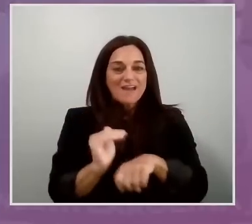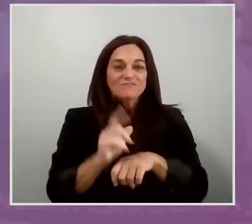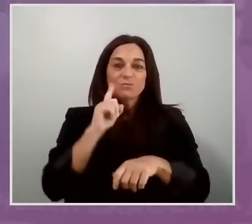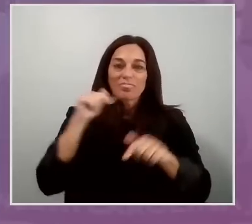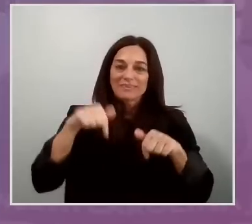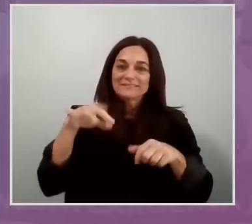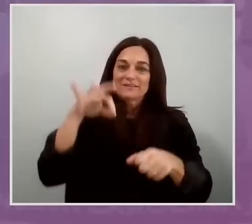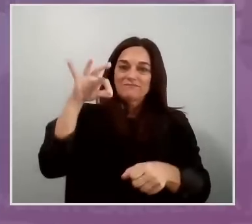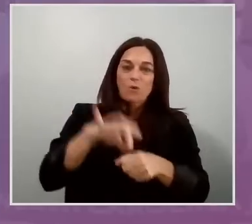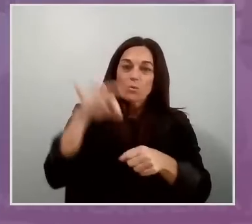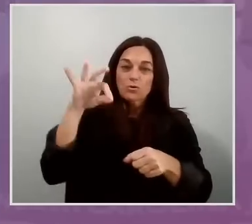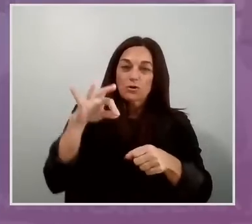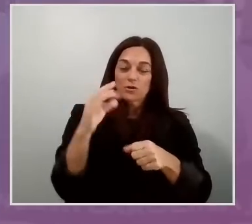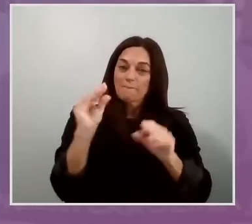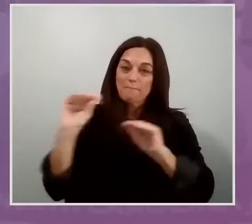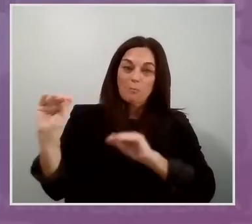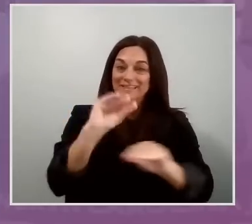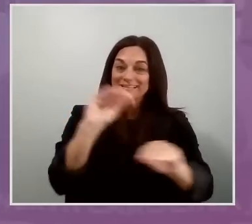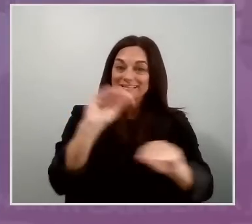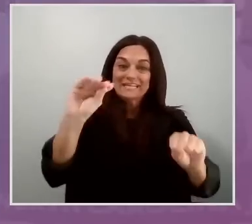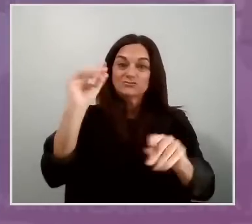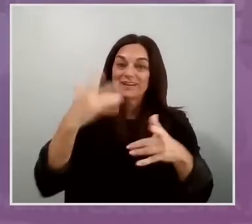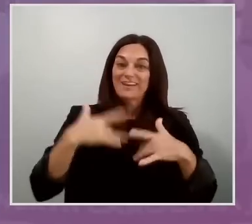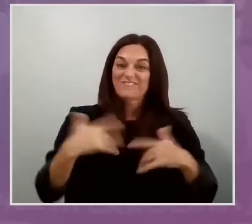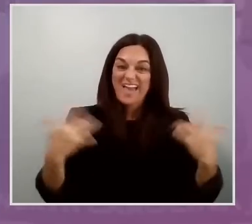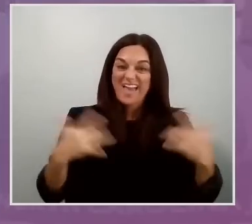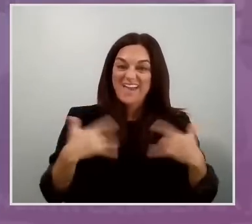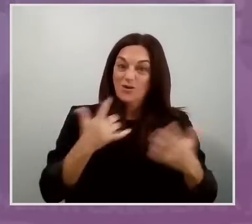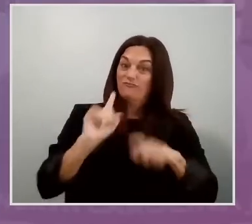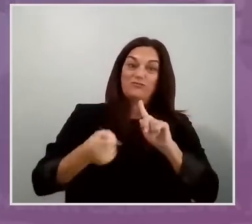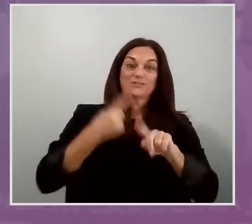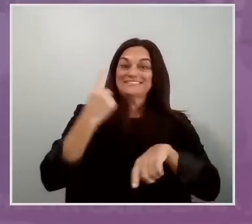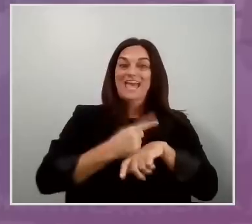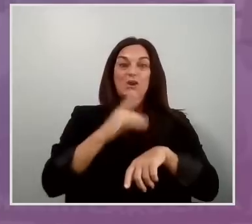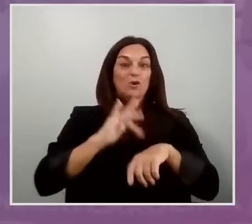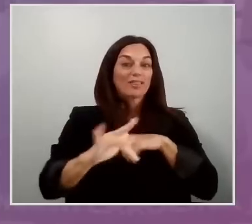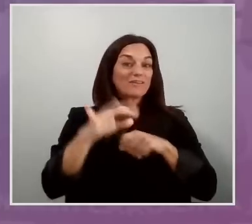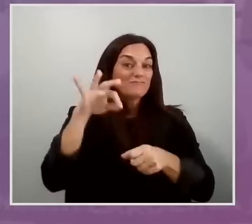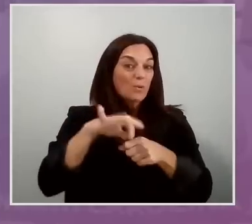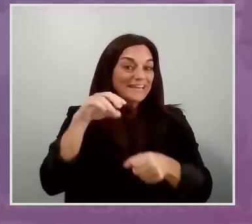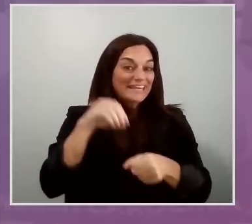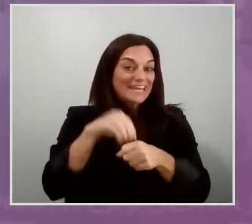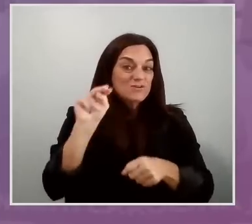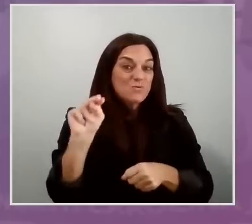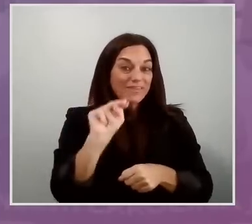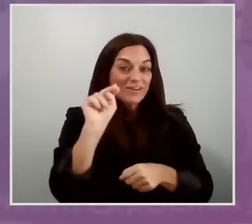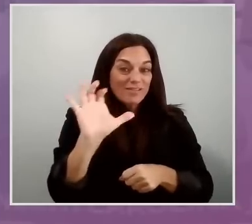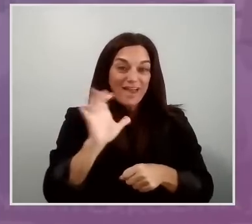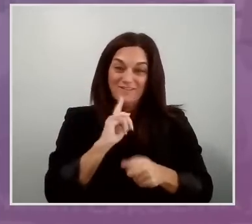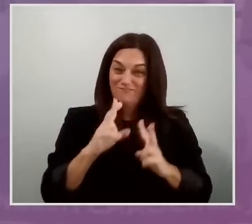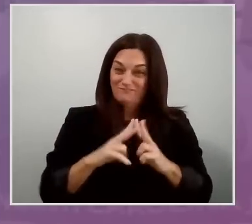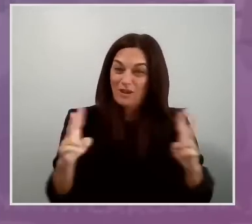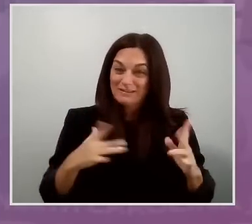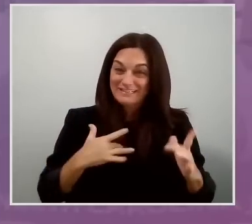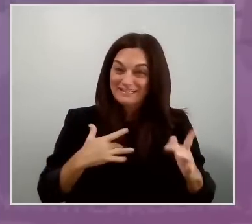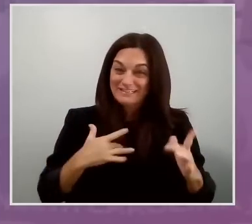TAKING THE TIME TO JOIN US TONIGHT FOR THIS VOTER MOBILIZATION EVENT ON THE FIRST DAY OF EARLY VOTING IN